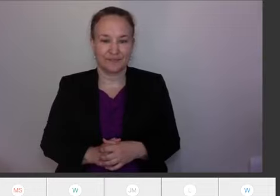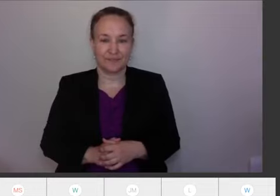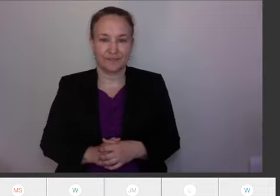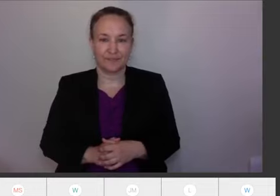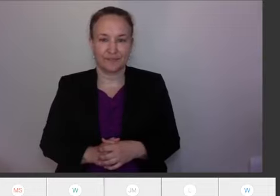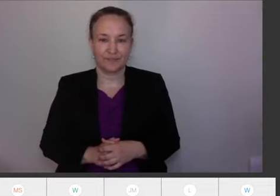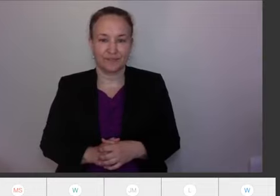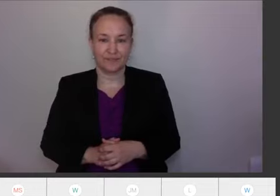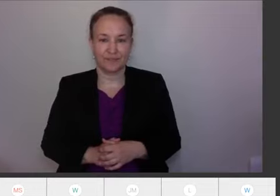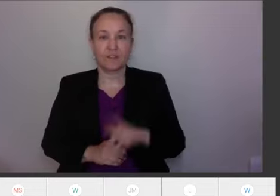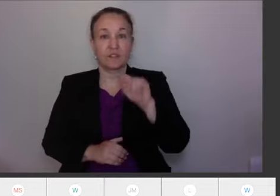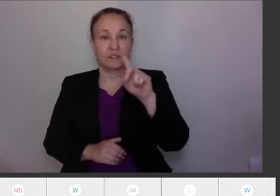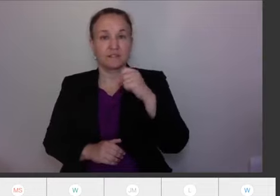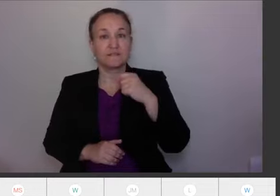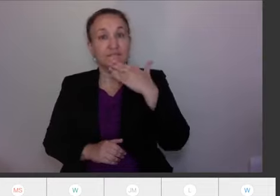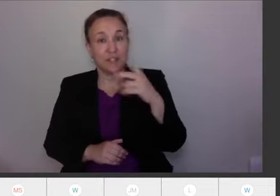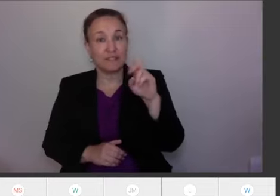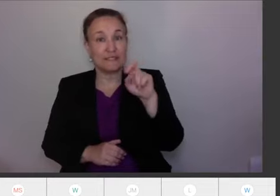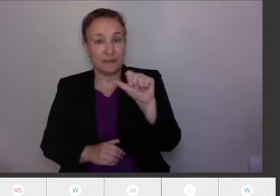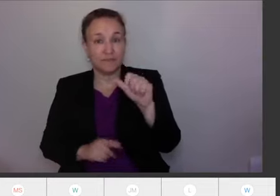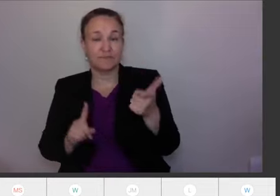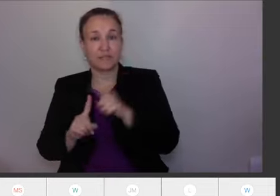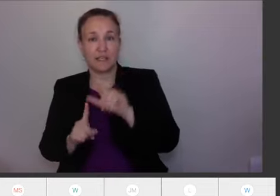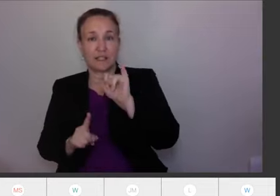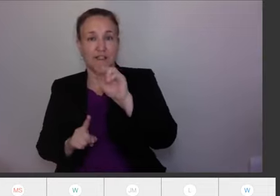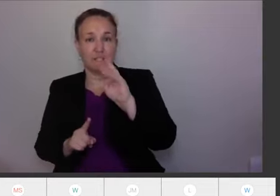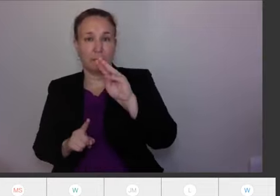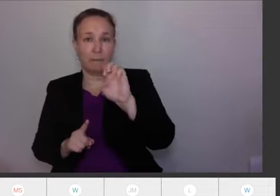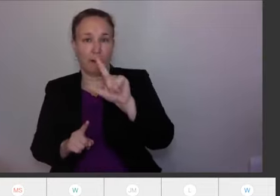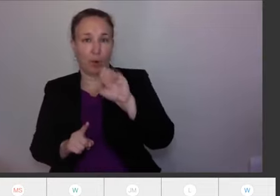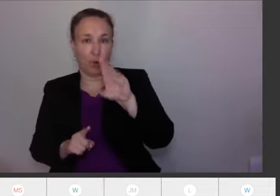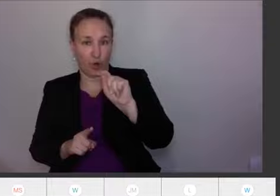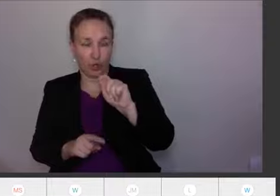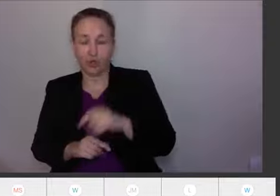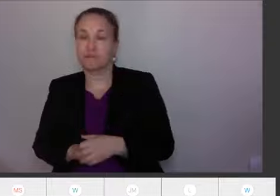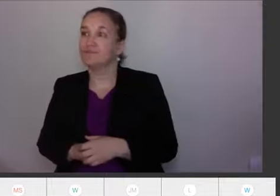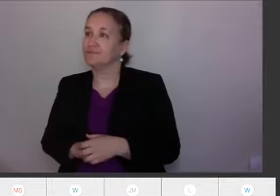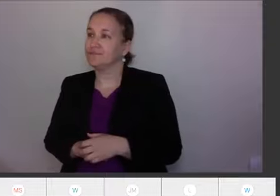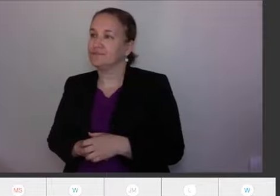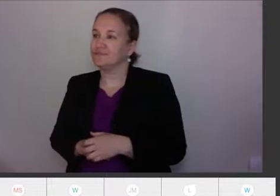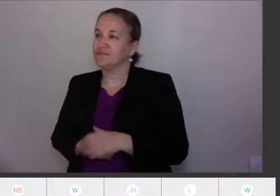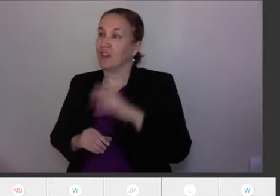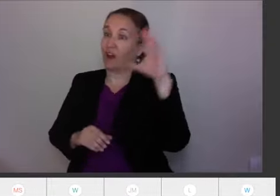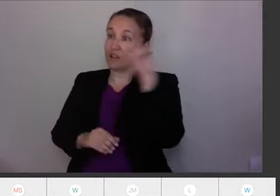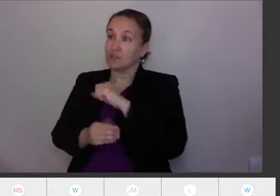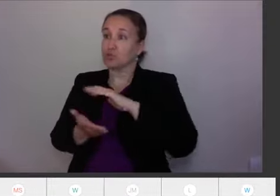[Staff] thanks Deanna next we'll move on to Jim Melwert [Reporter] uh i guess stay on the topic of schools